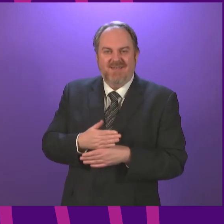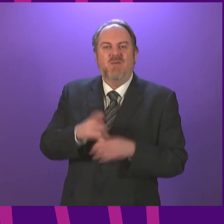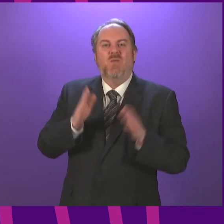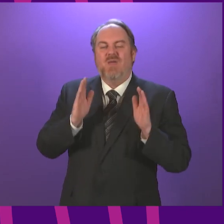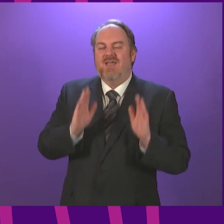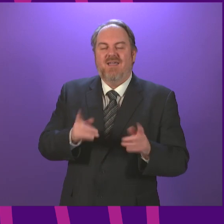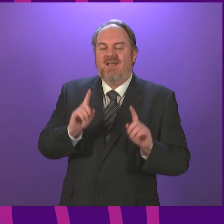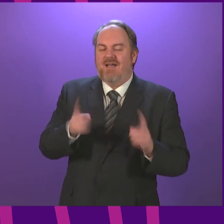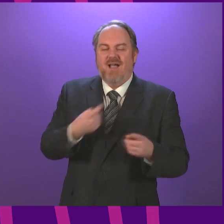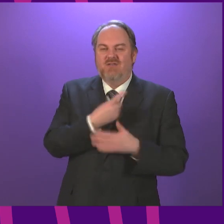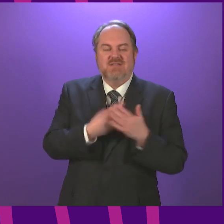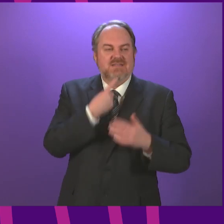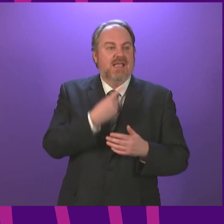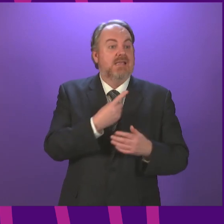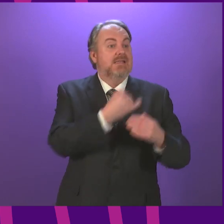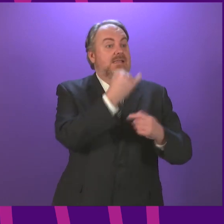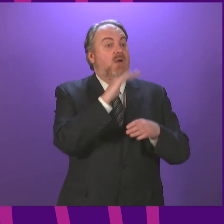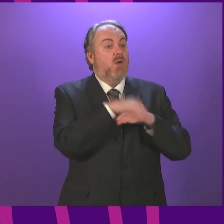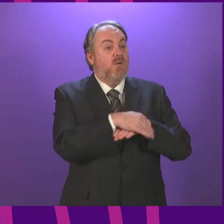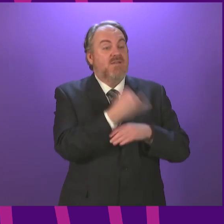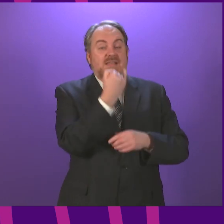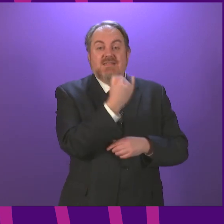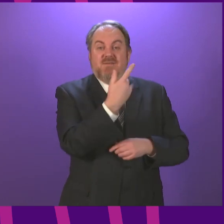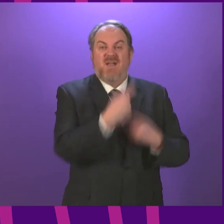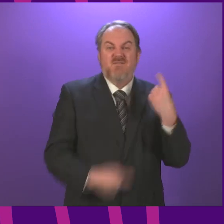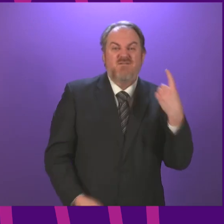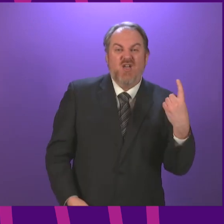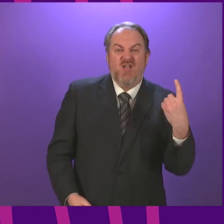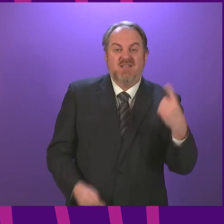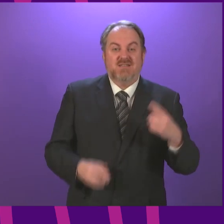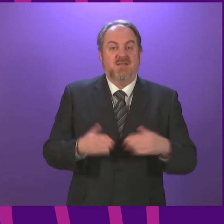vaccinating 60 to 64-year-olds, the problem that Jamie Greene put to me—a bit unjustly,